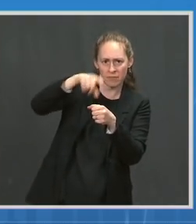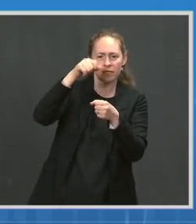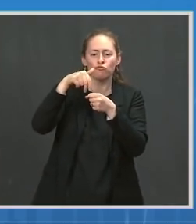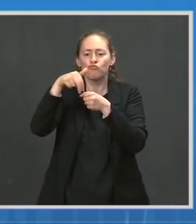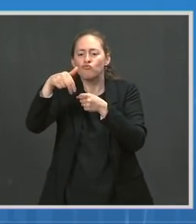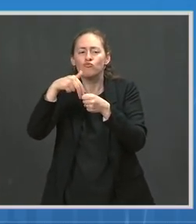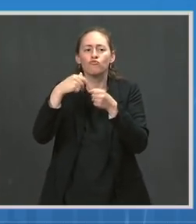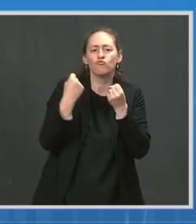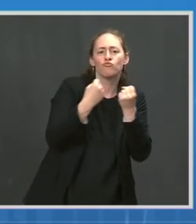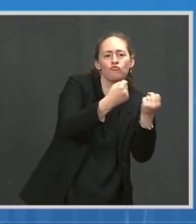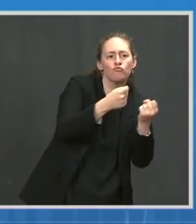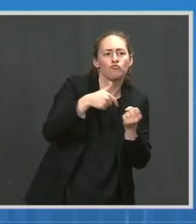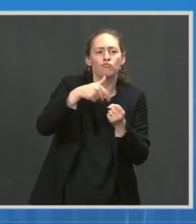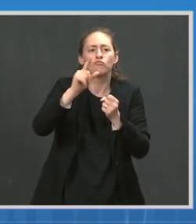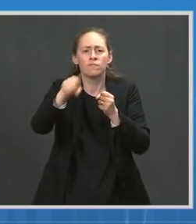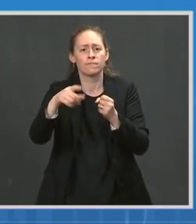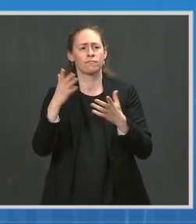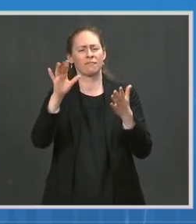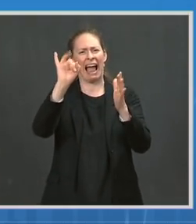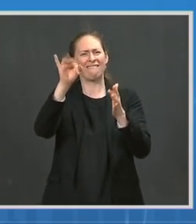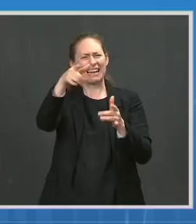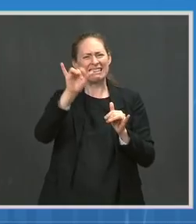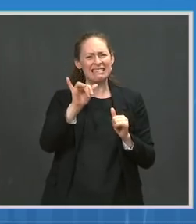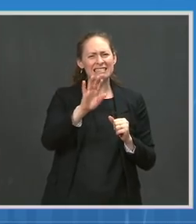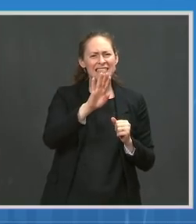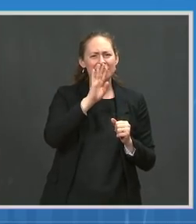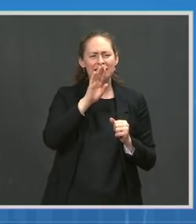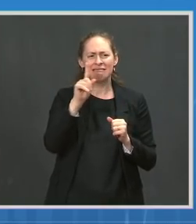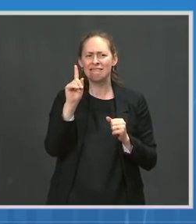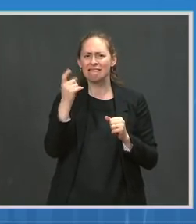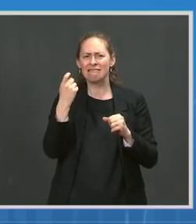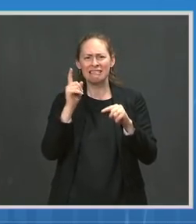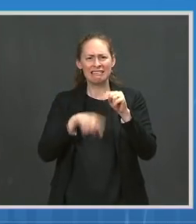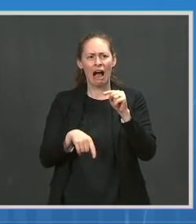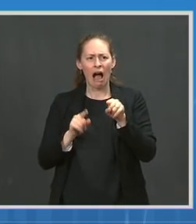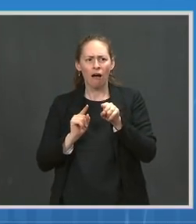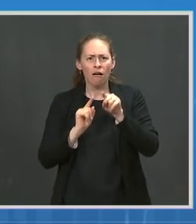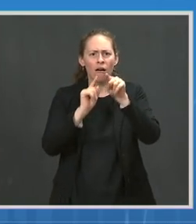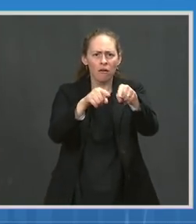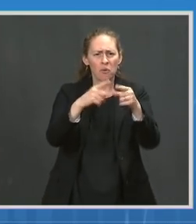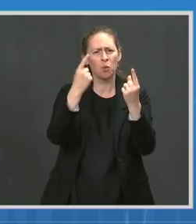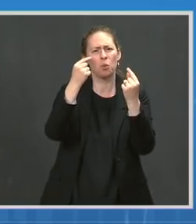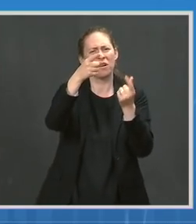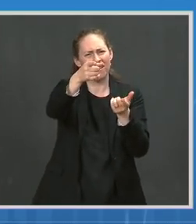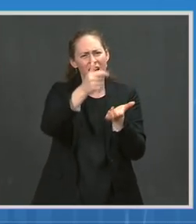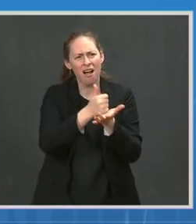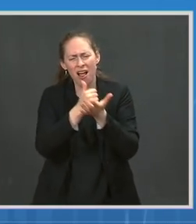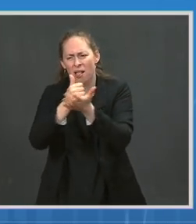who can't get to a vaccine site, we are helping community-based organizations connect vulnerable Americans with shots.